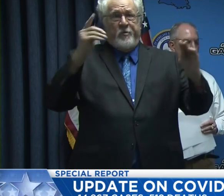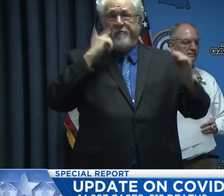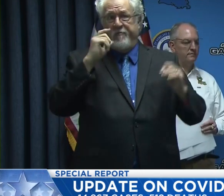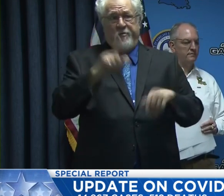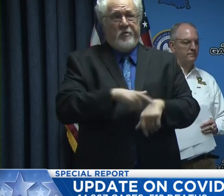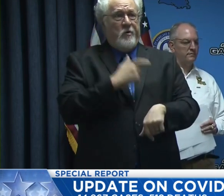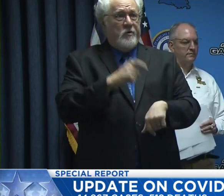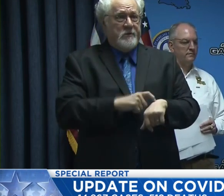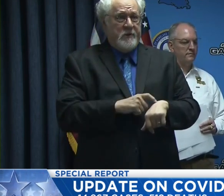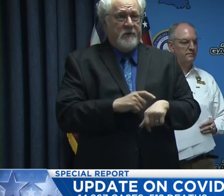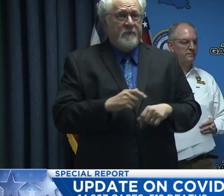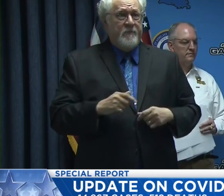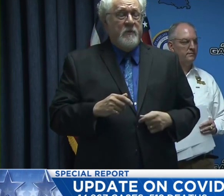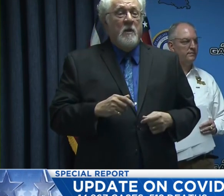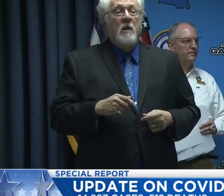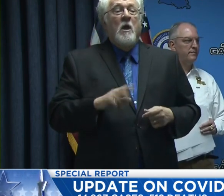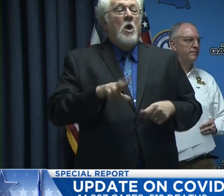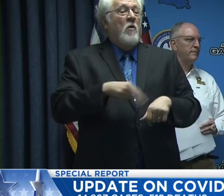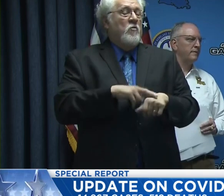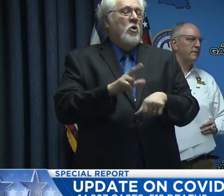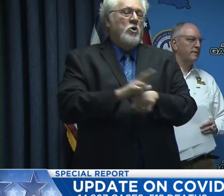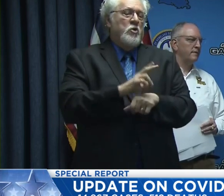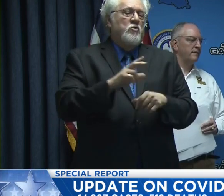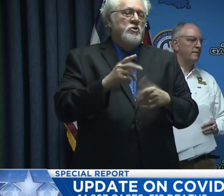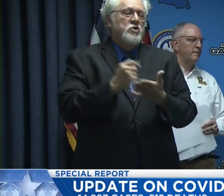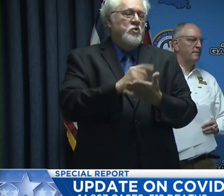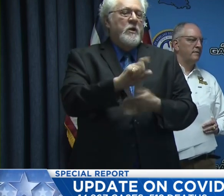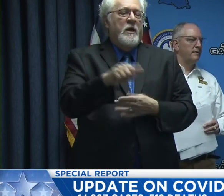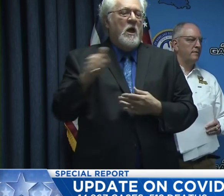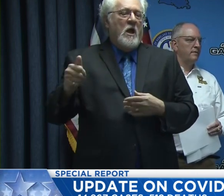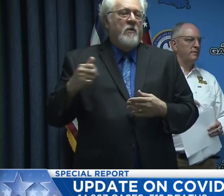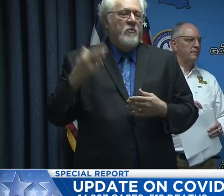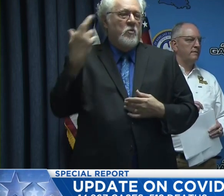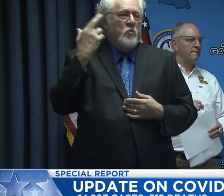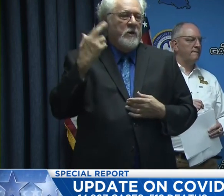MY -- RIGHT MY 16. EACH OF THESE DRUGS HAVE BEEN ON